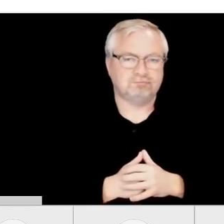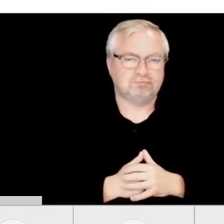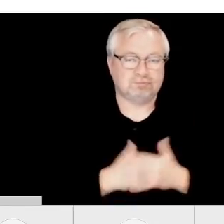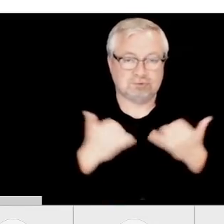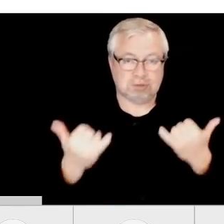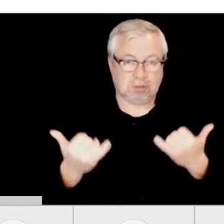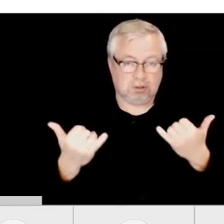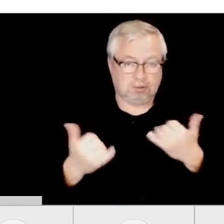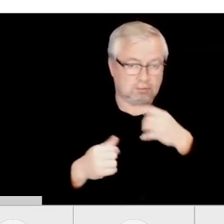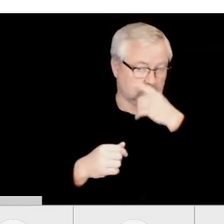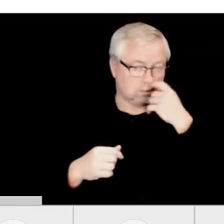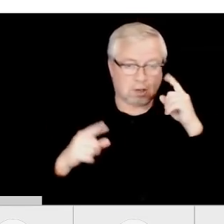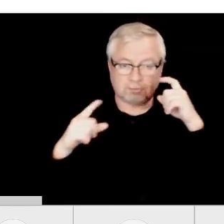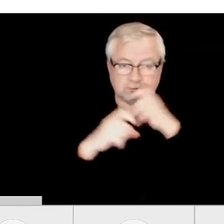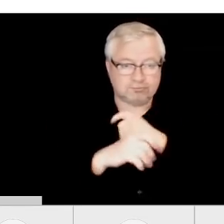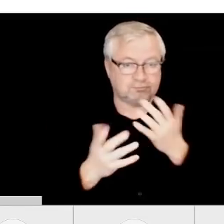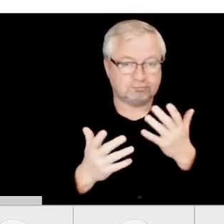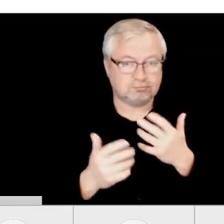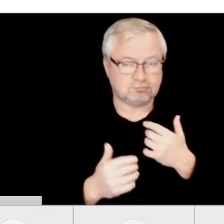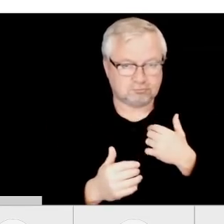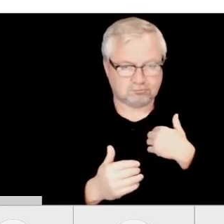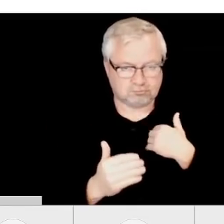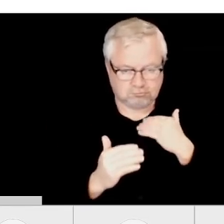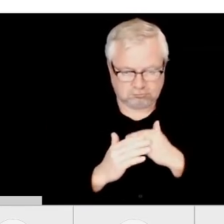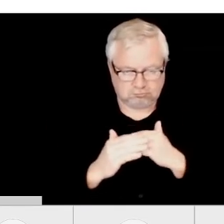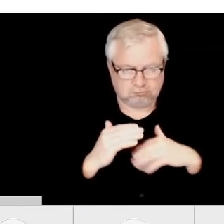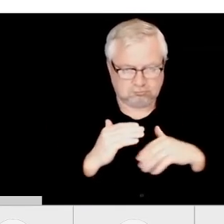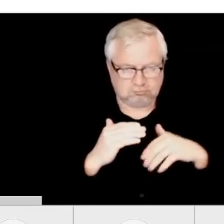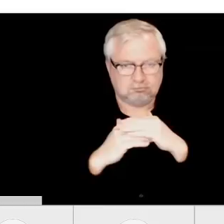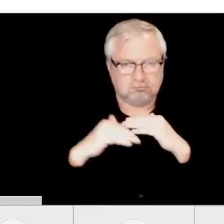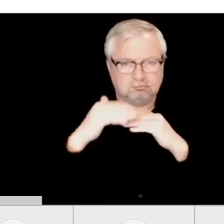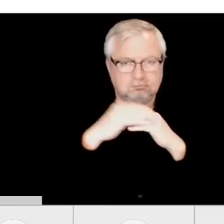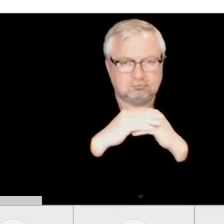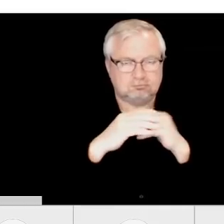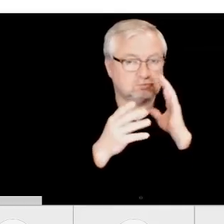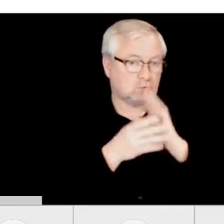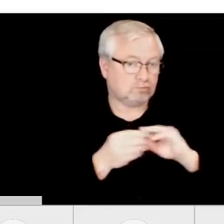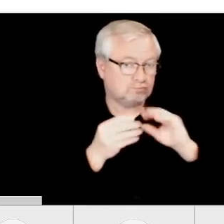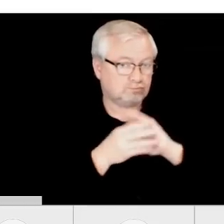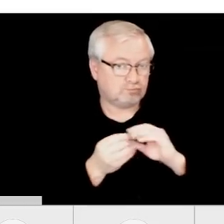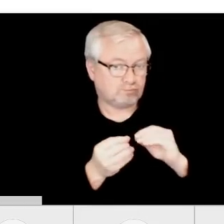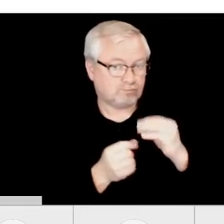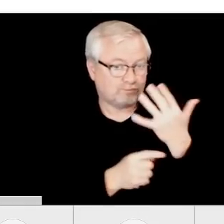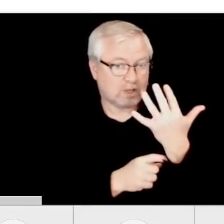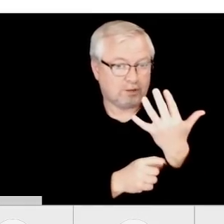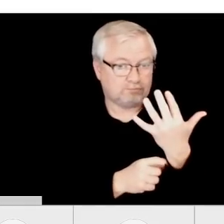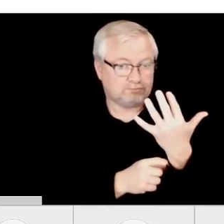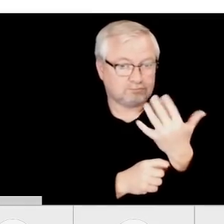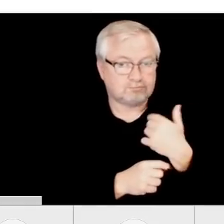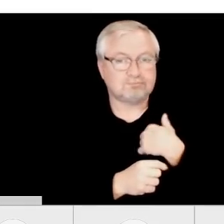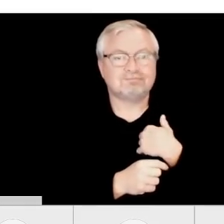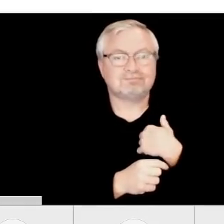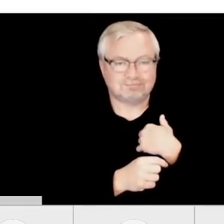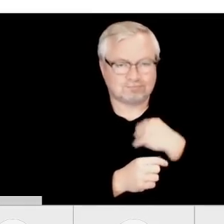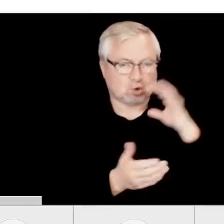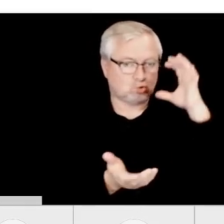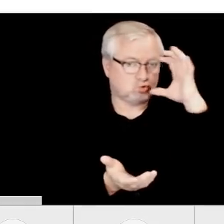scenarios on top of Scenario 5, where we assume the stay at home order ends